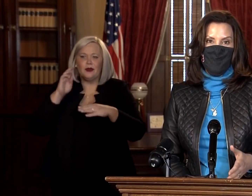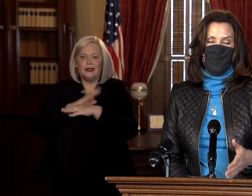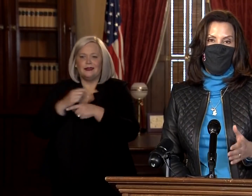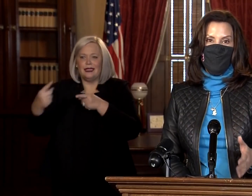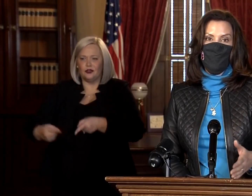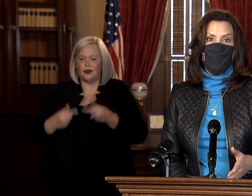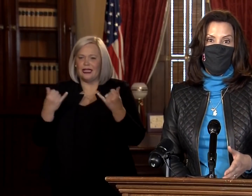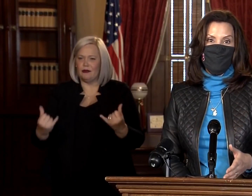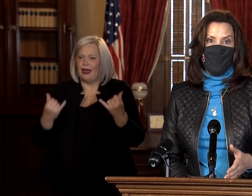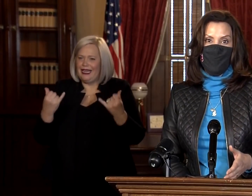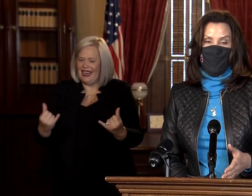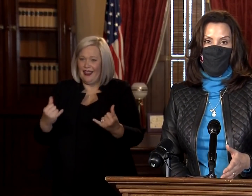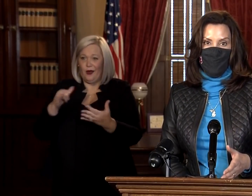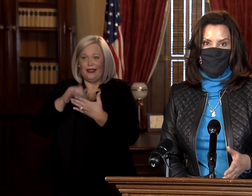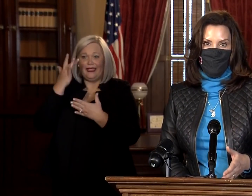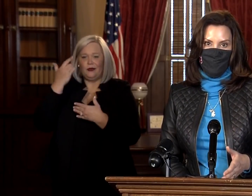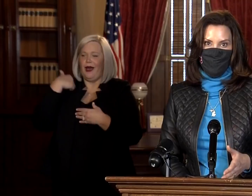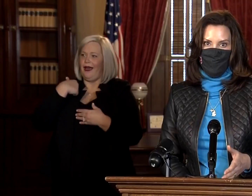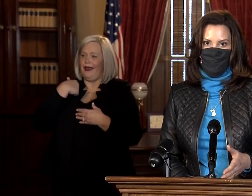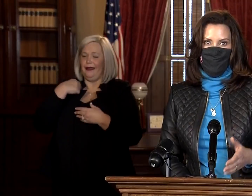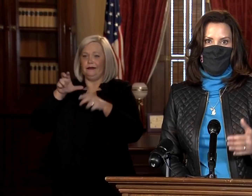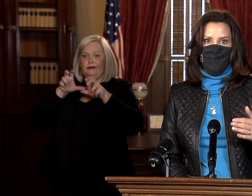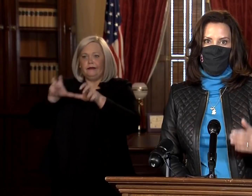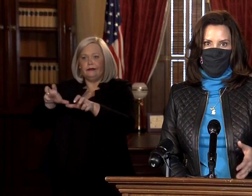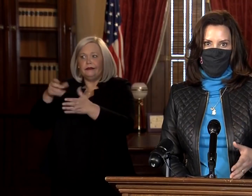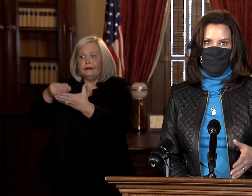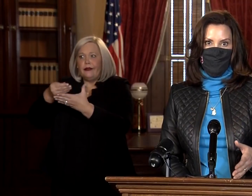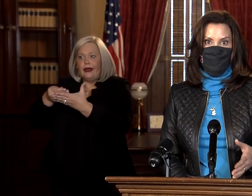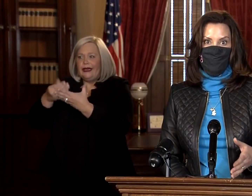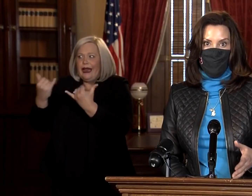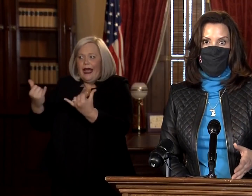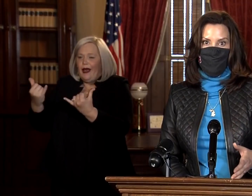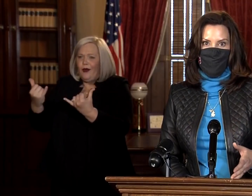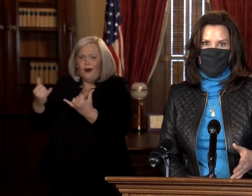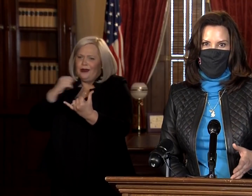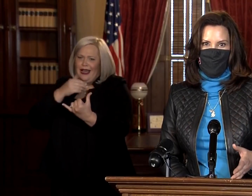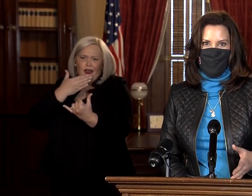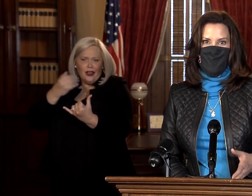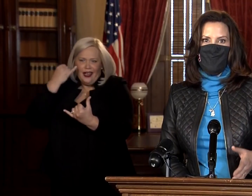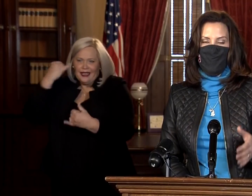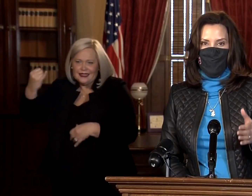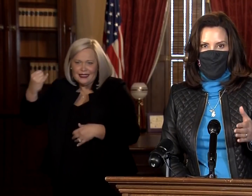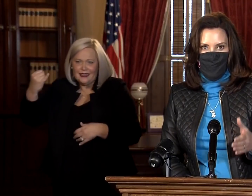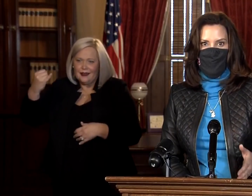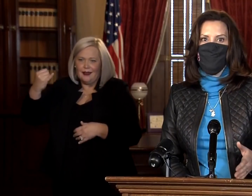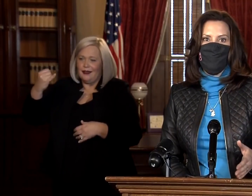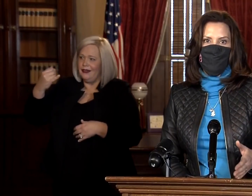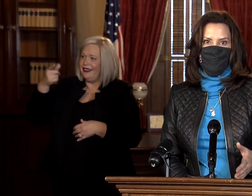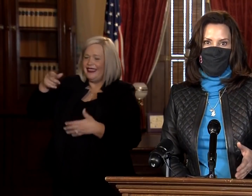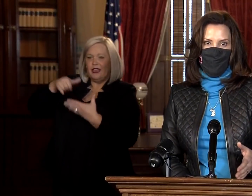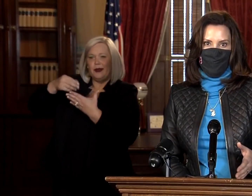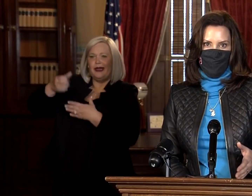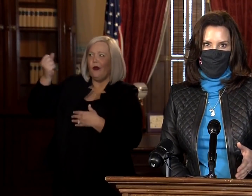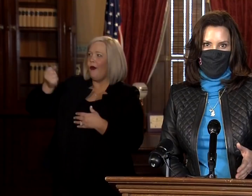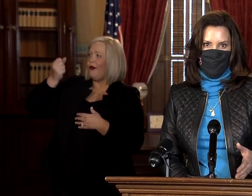supplemental doesn’t have anything to do with solving the anything to do with solving the public health crisis and public health crisis and struggling people help right now struggling people help right now and that’s why it was not a wise